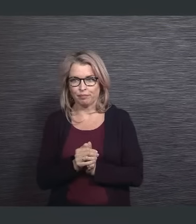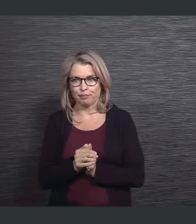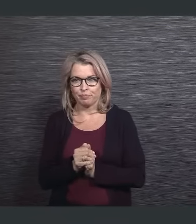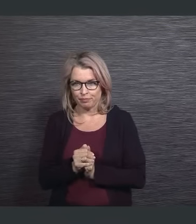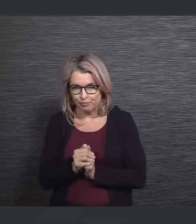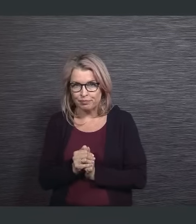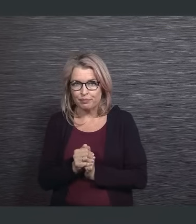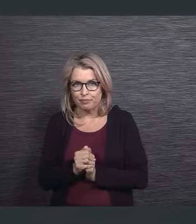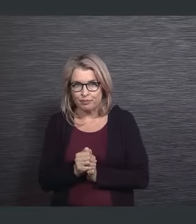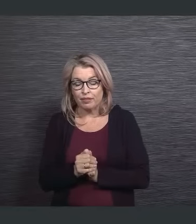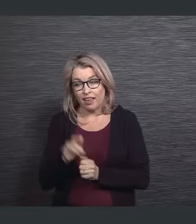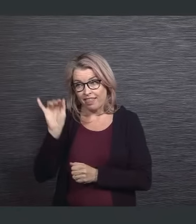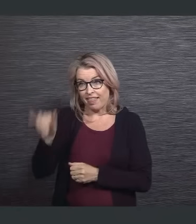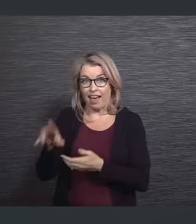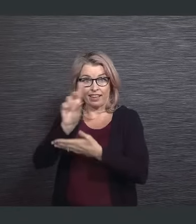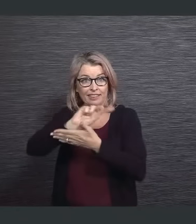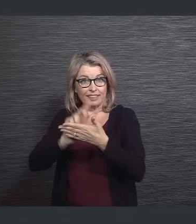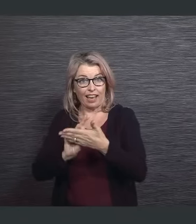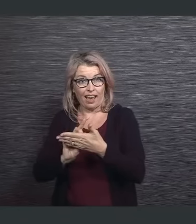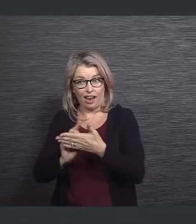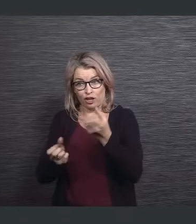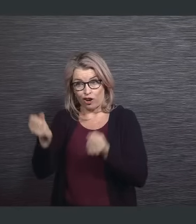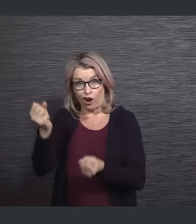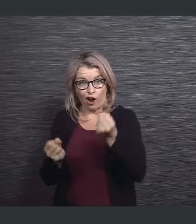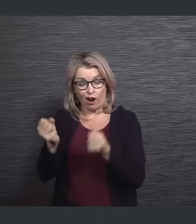For the design, we are taking an approach